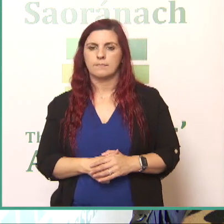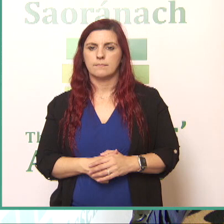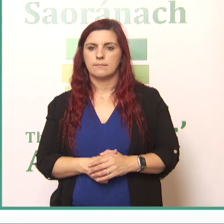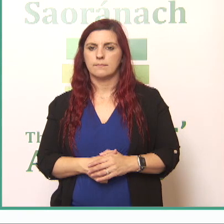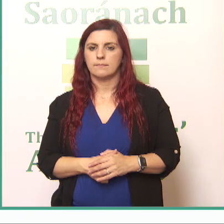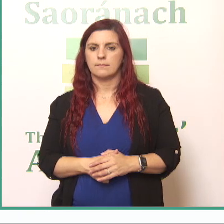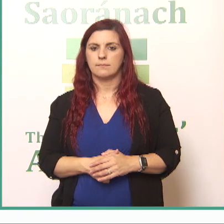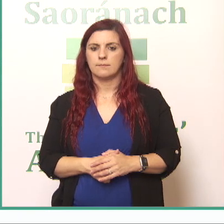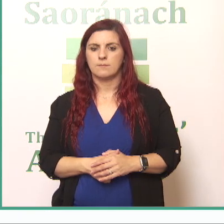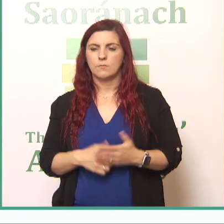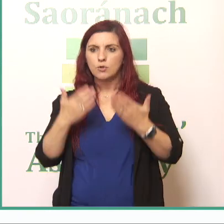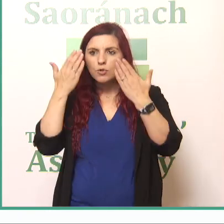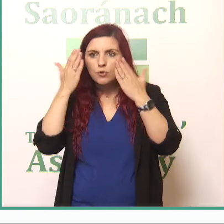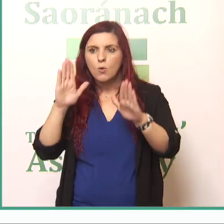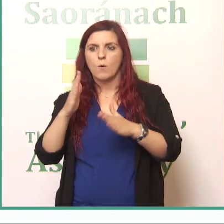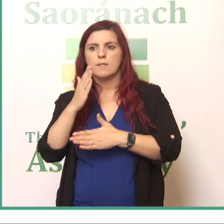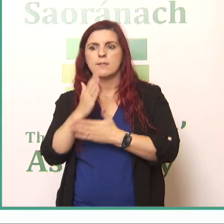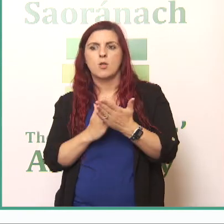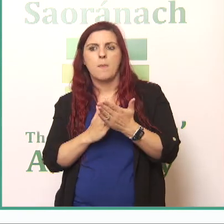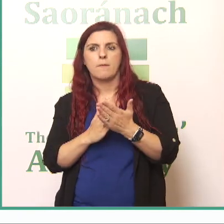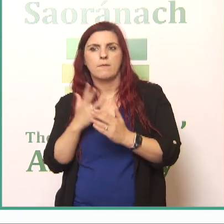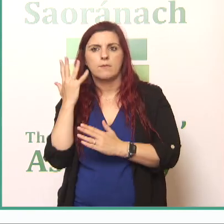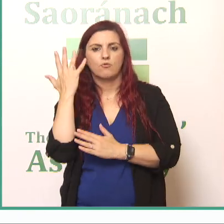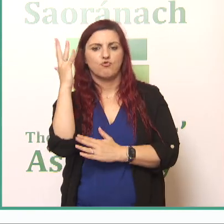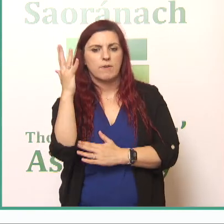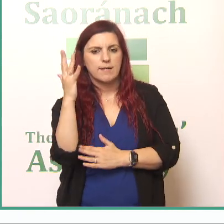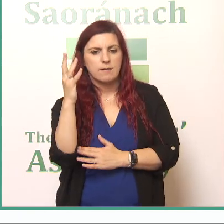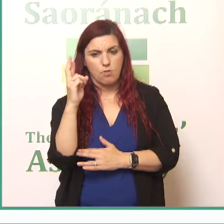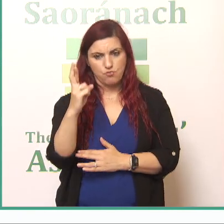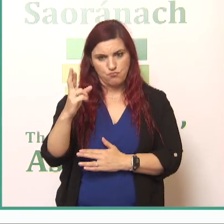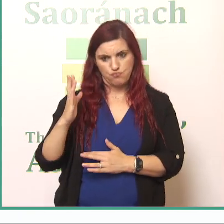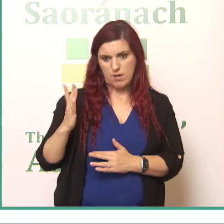some of the trees that I planted on the right hand side there were planted in the last 20 or 30 years